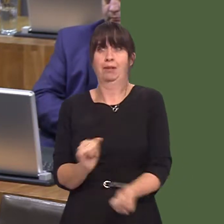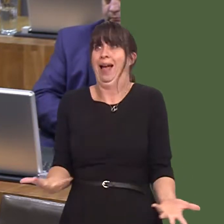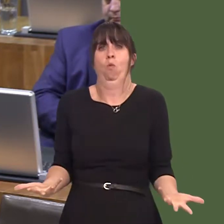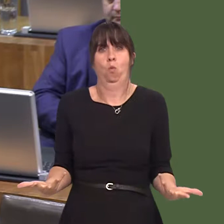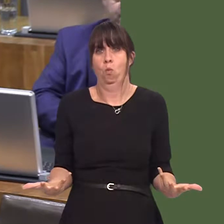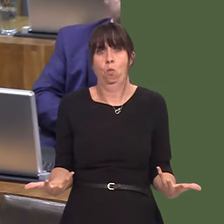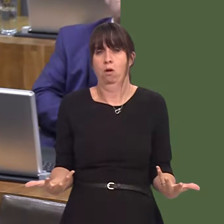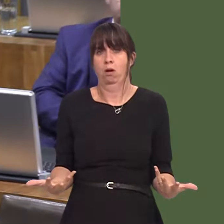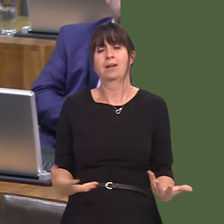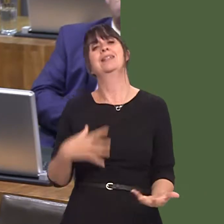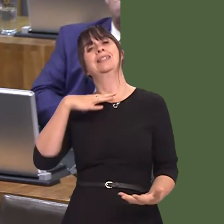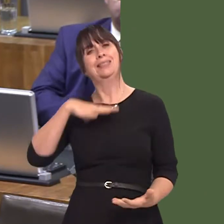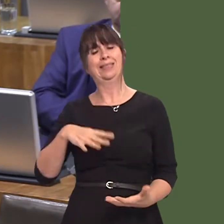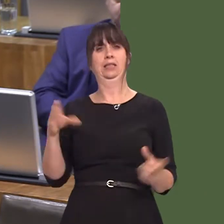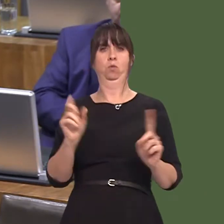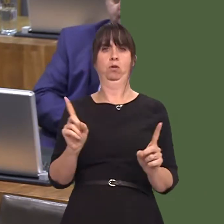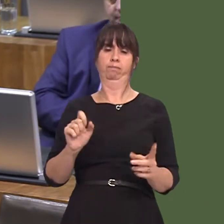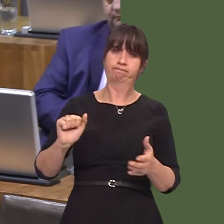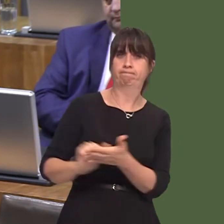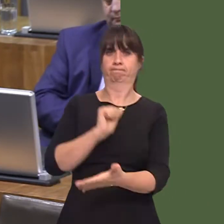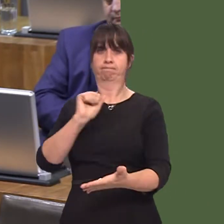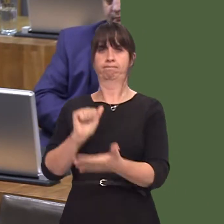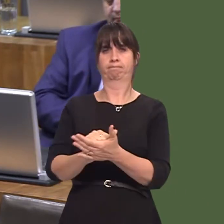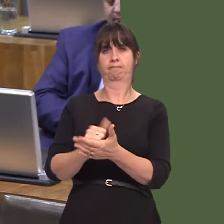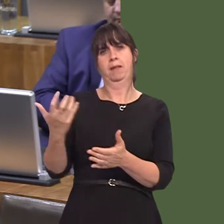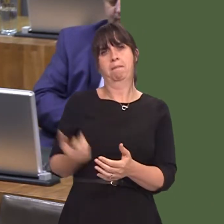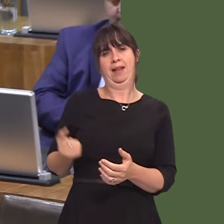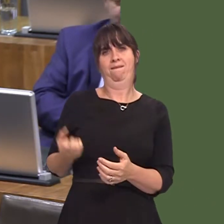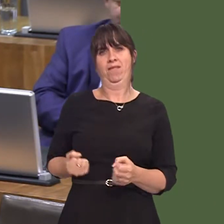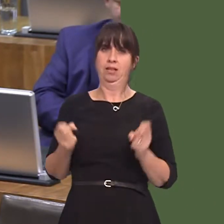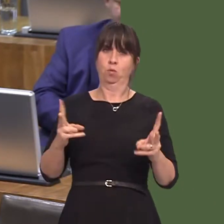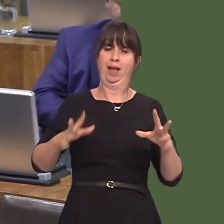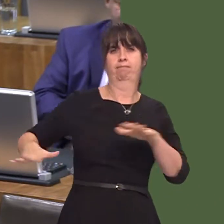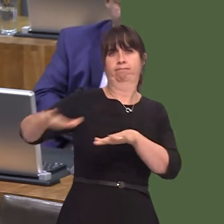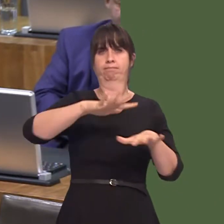To my mind, what is needed is a proper benefits system across the whole of the UK administered